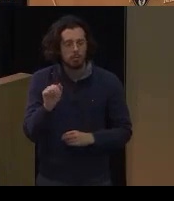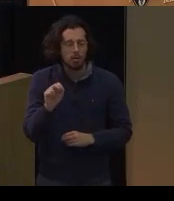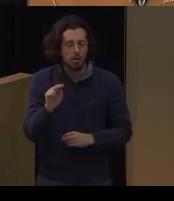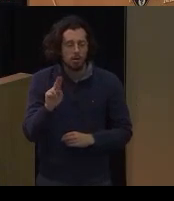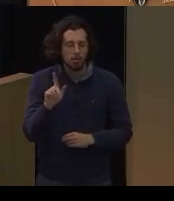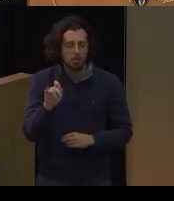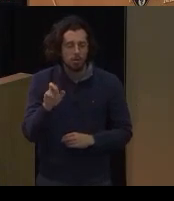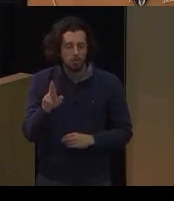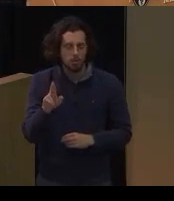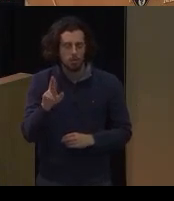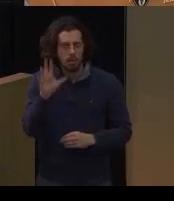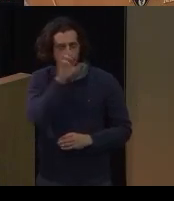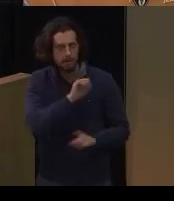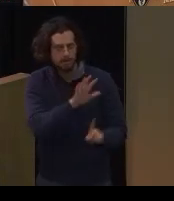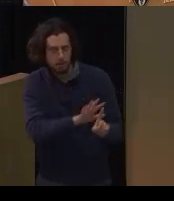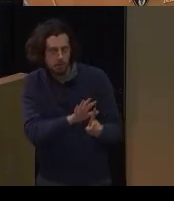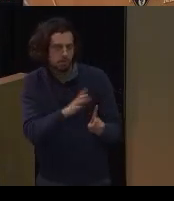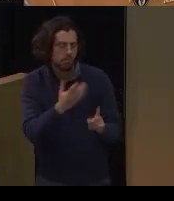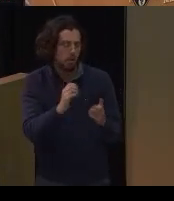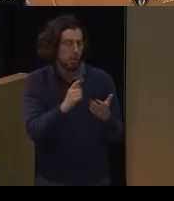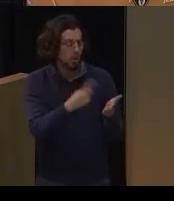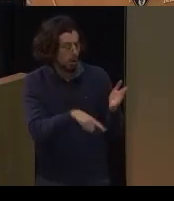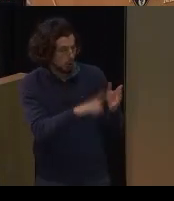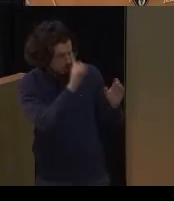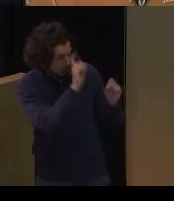what people are thinking and how that maps onto volitional control so we're exploring